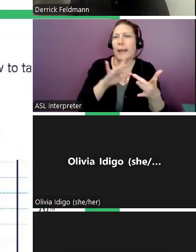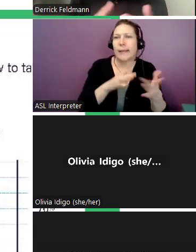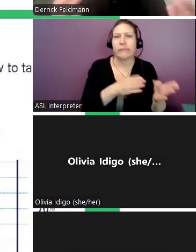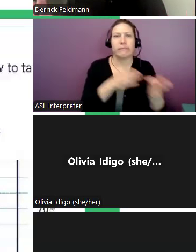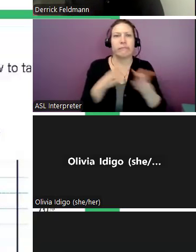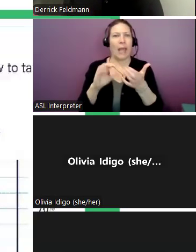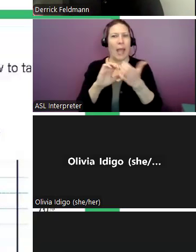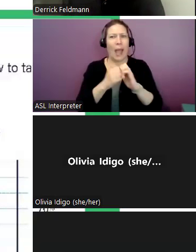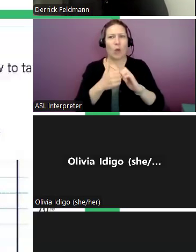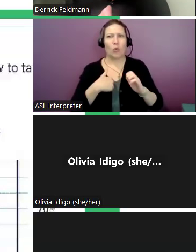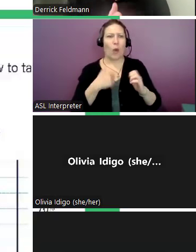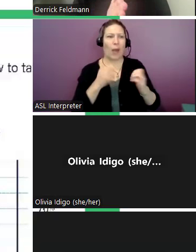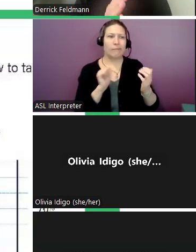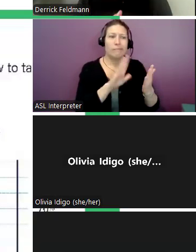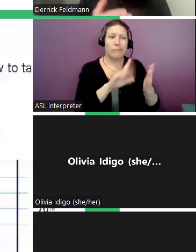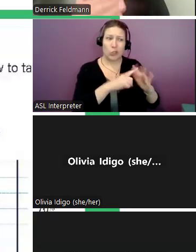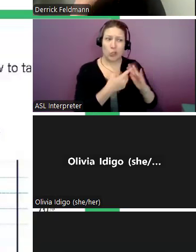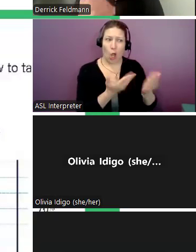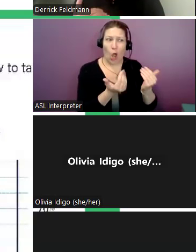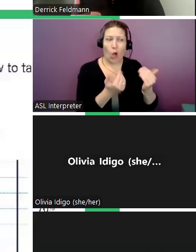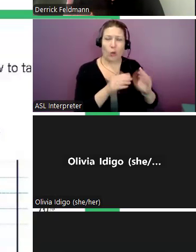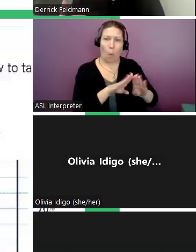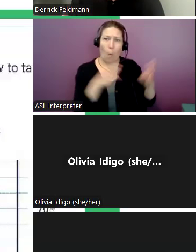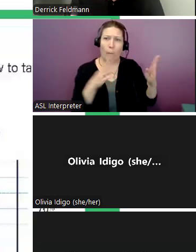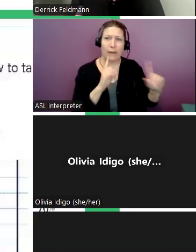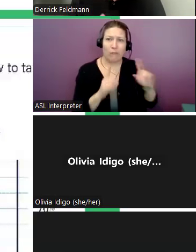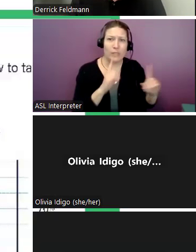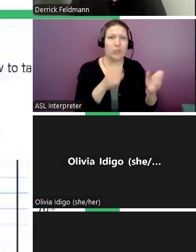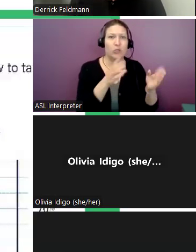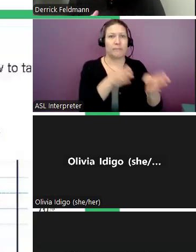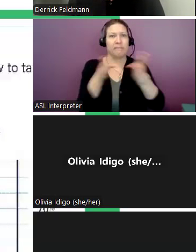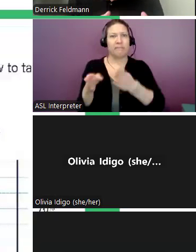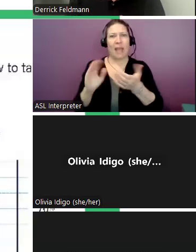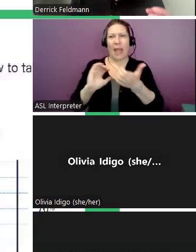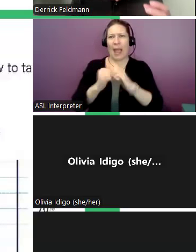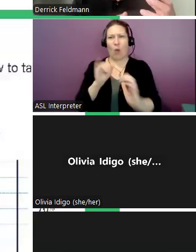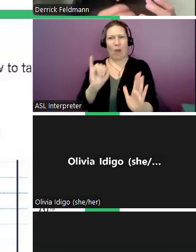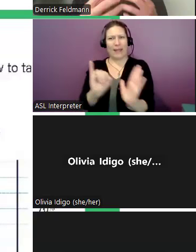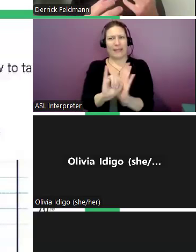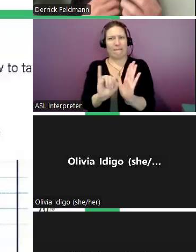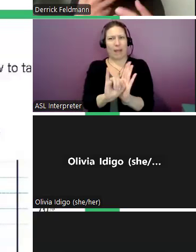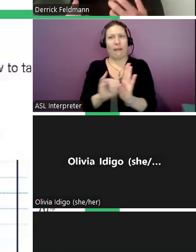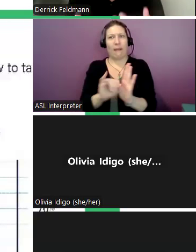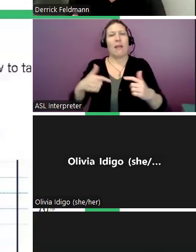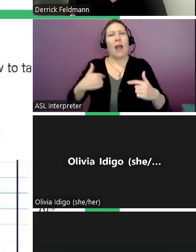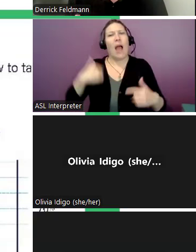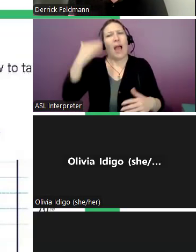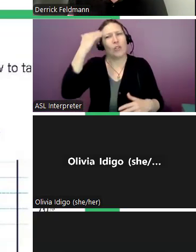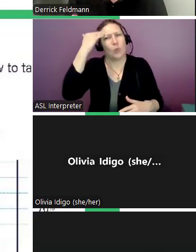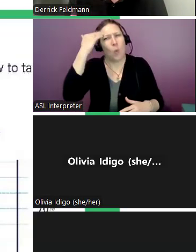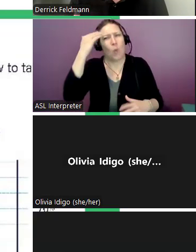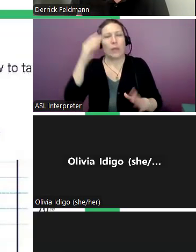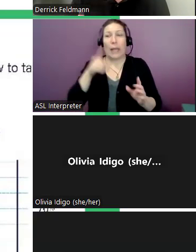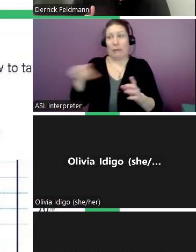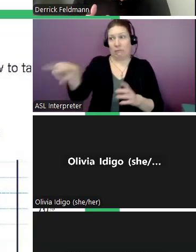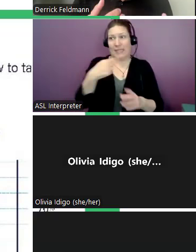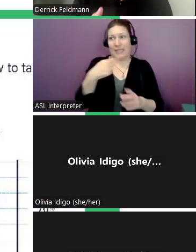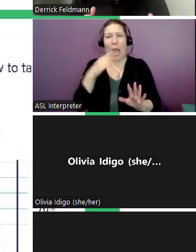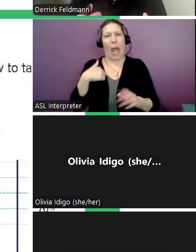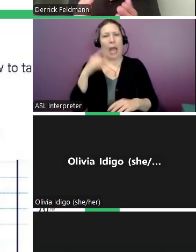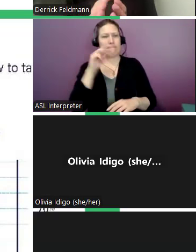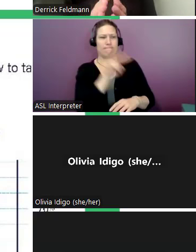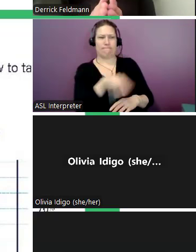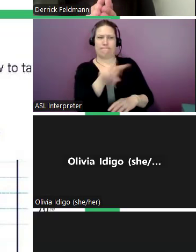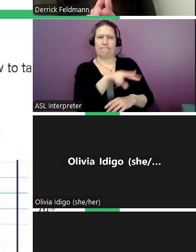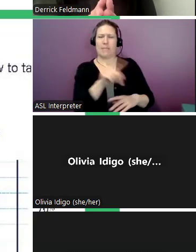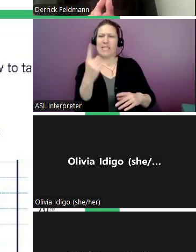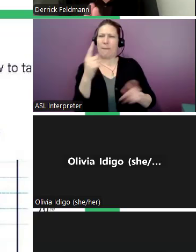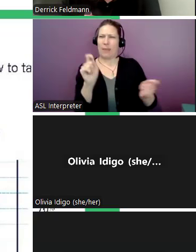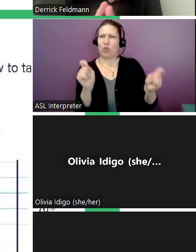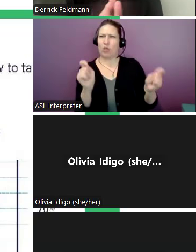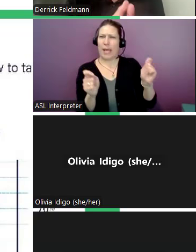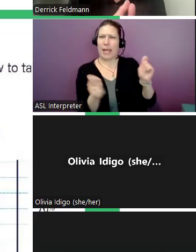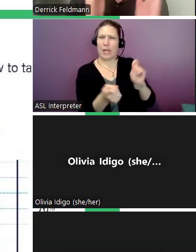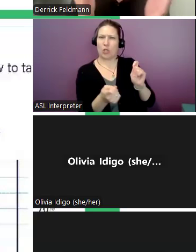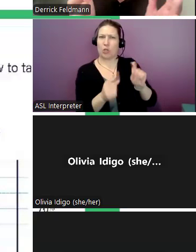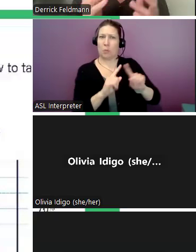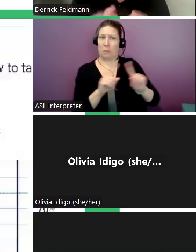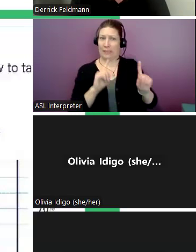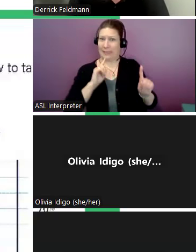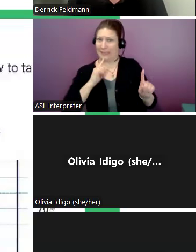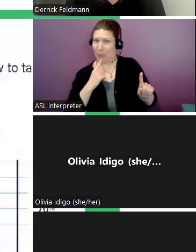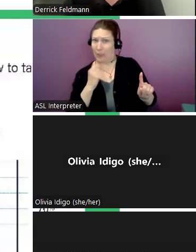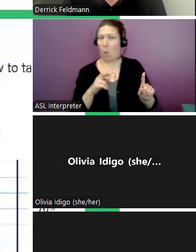How to identify this was a key piece that kept coming up, which is I know when something is changing in their behavior, but I don't know if it's something serious or not.